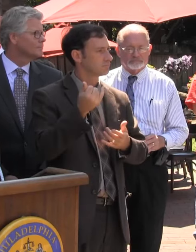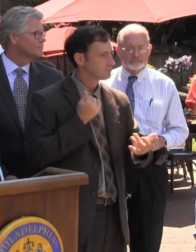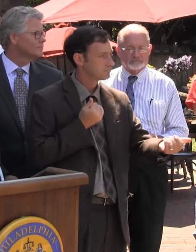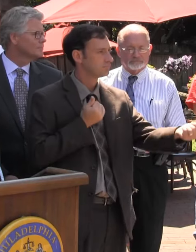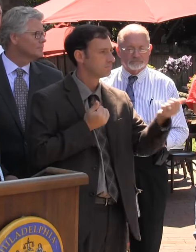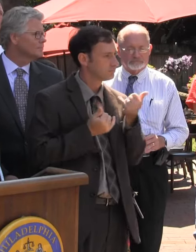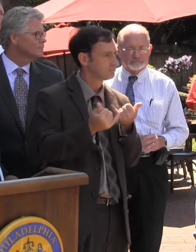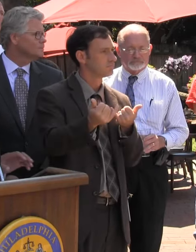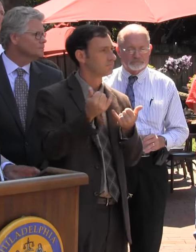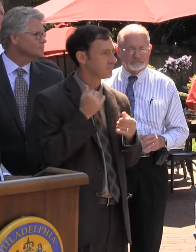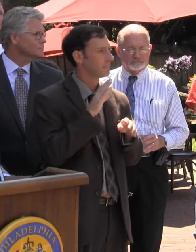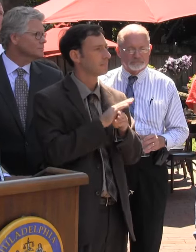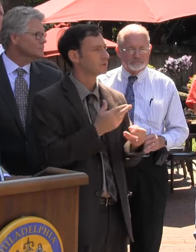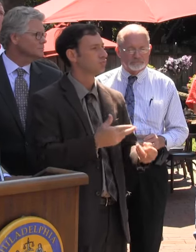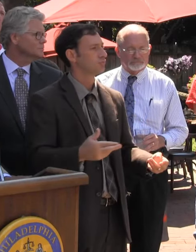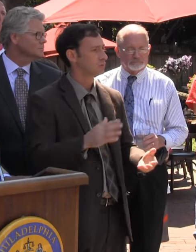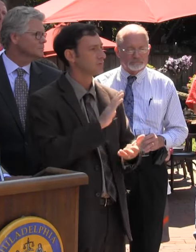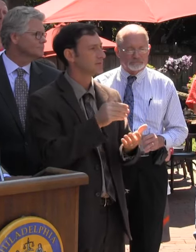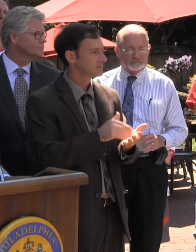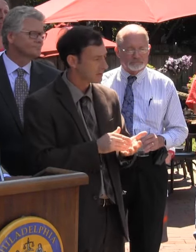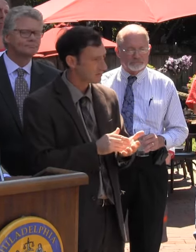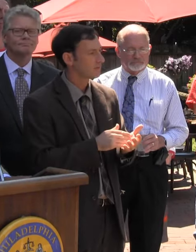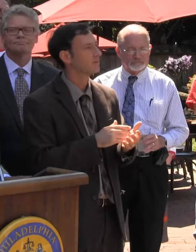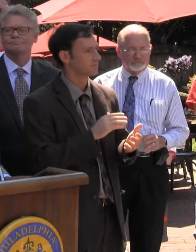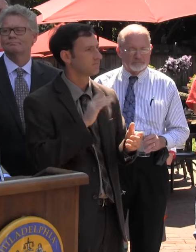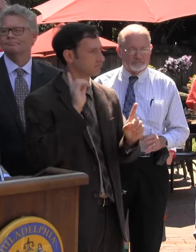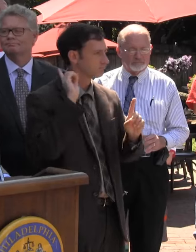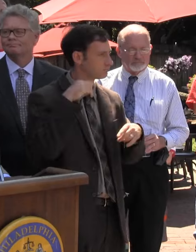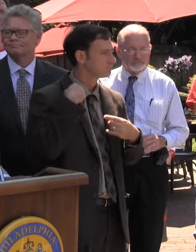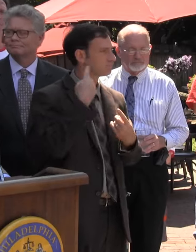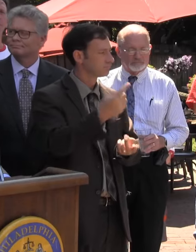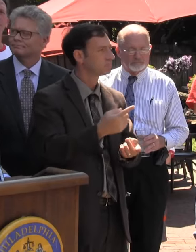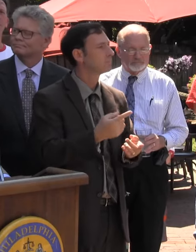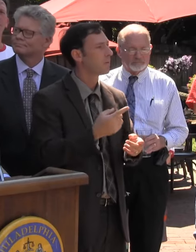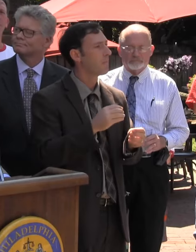in to the Business Resource Center, and again as is our practice, more complicated issues